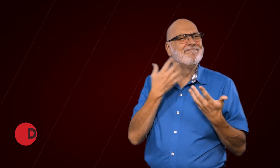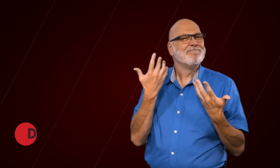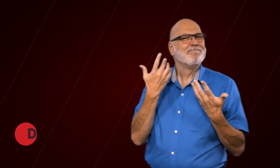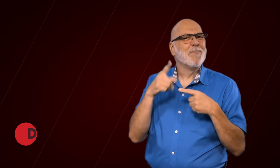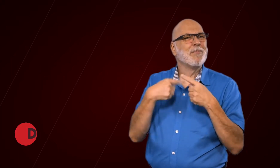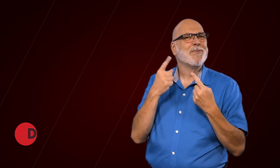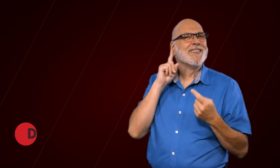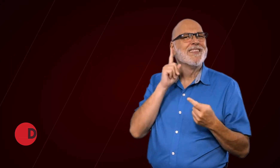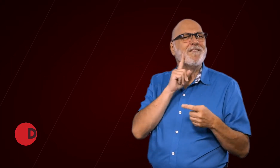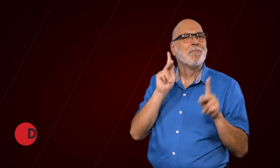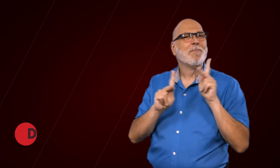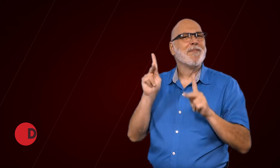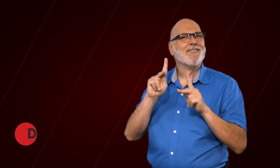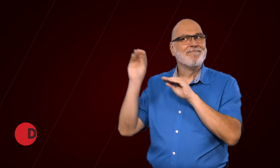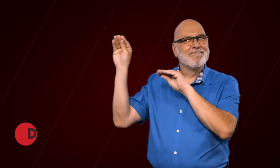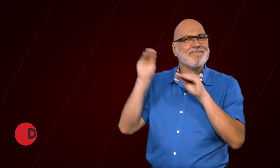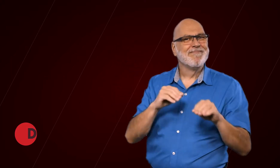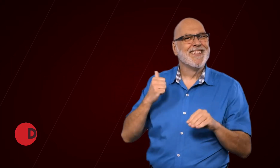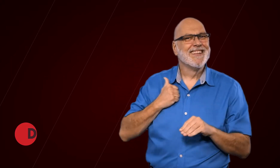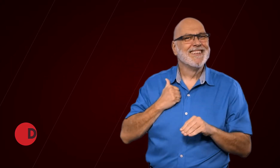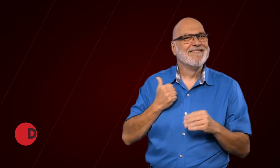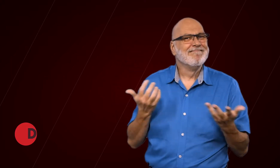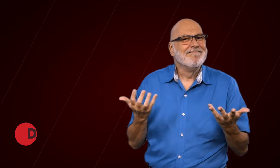What about Deaf people who move to Canada?